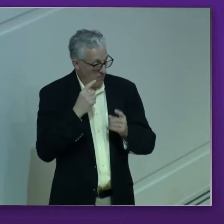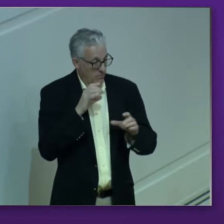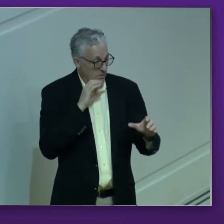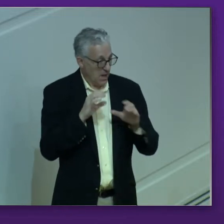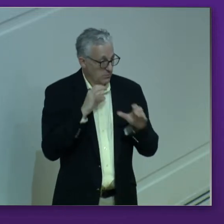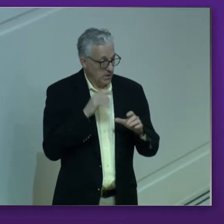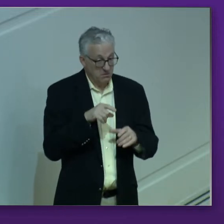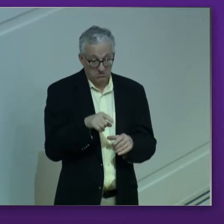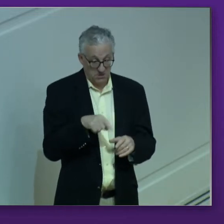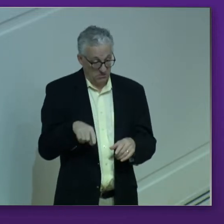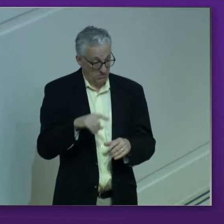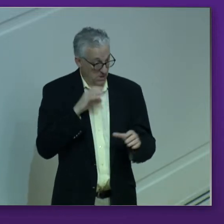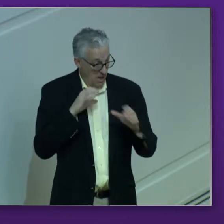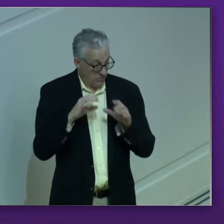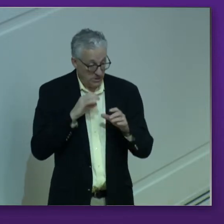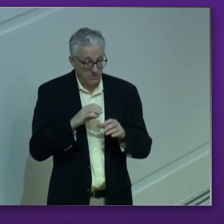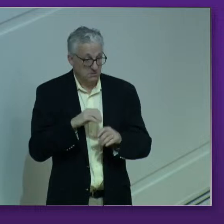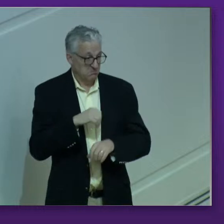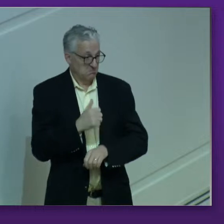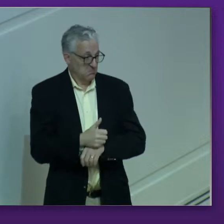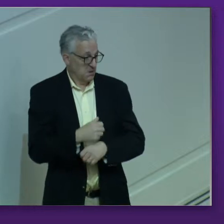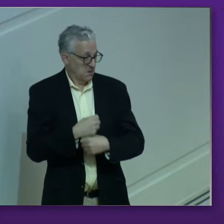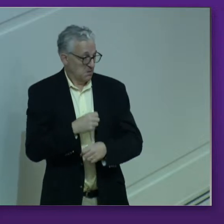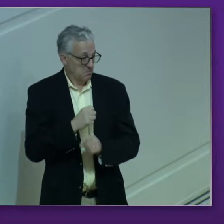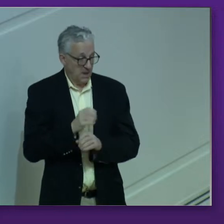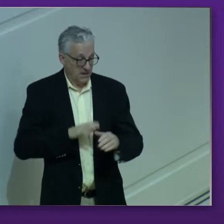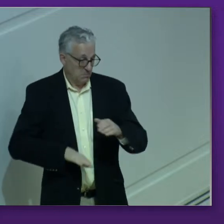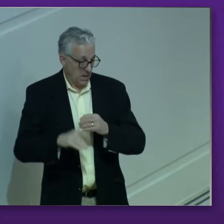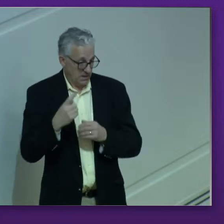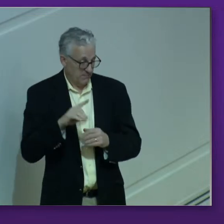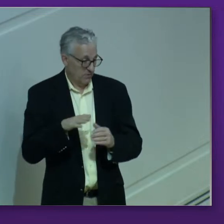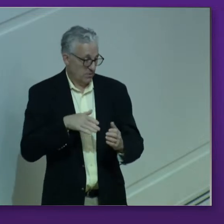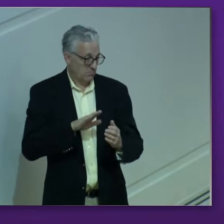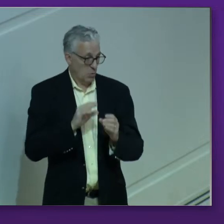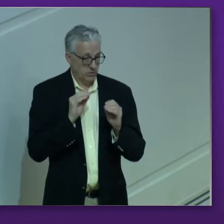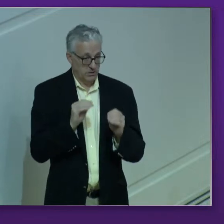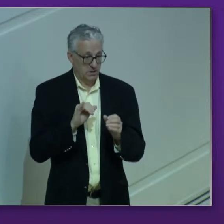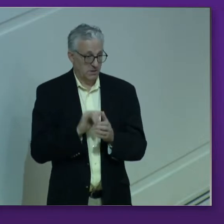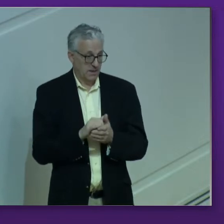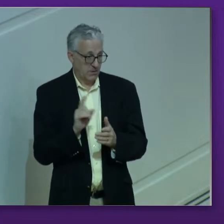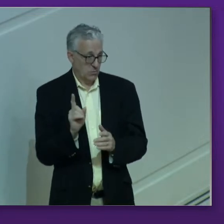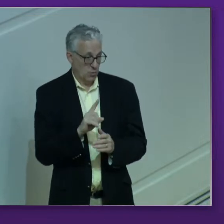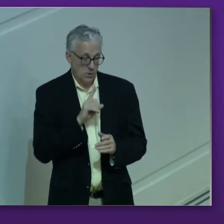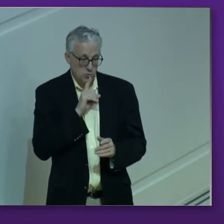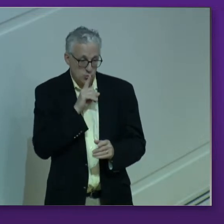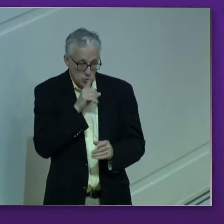DR. YOUNGBERG IS A PROFESSOR OF ECONOMICS AND ALSO TEACHES BUSINESS STATISTICS. HE